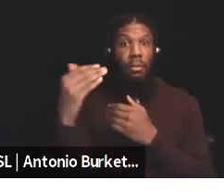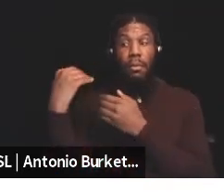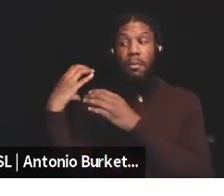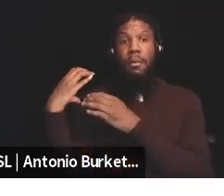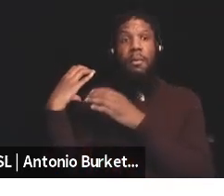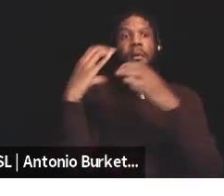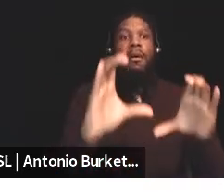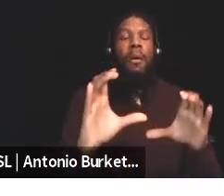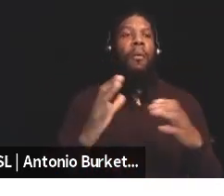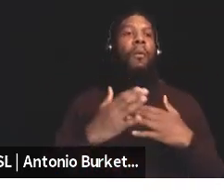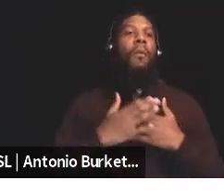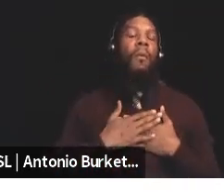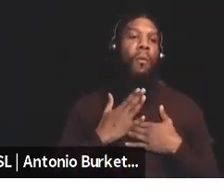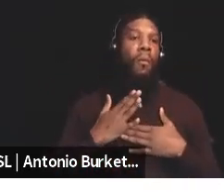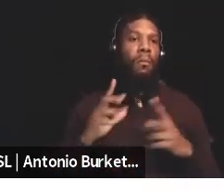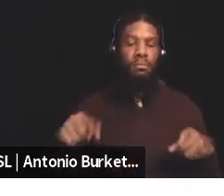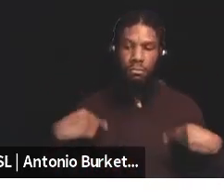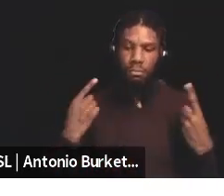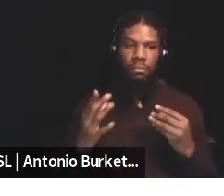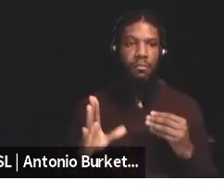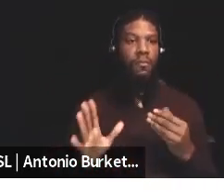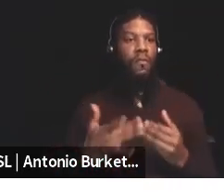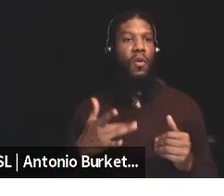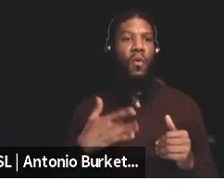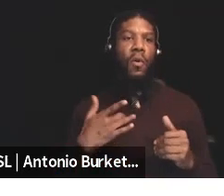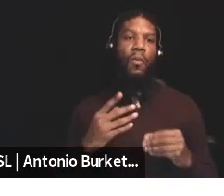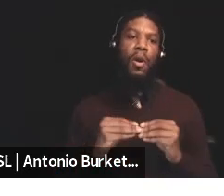and I actually think that they've been more productive because of it too, which has just